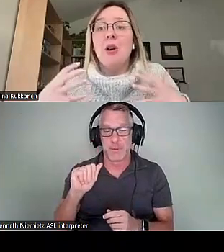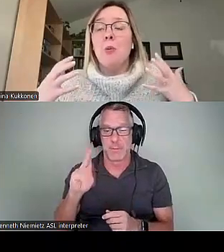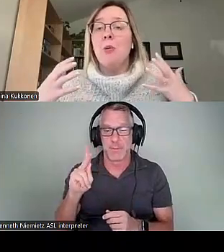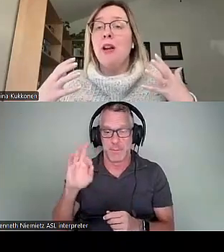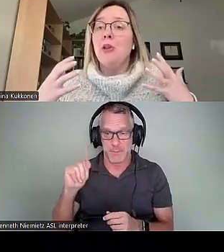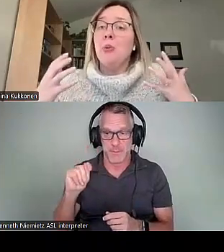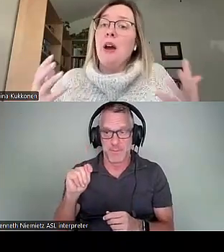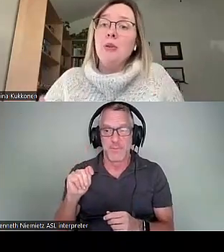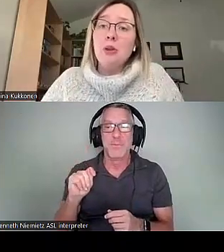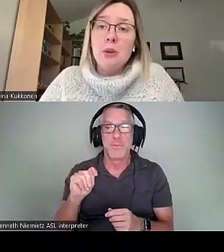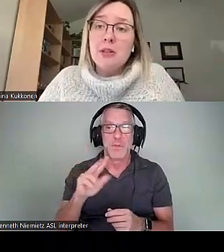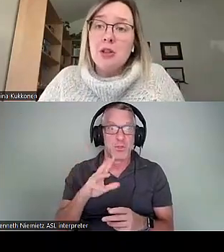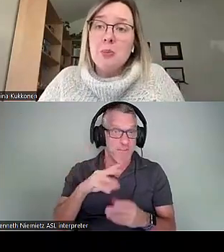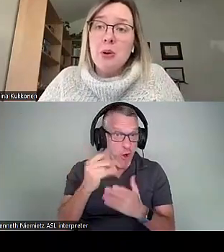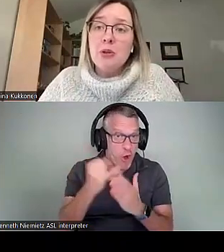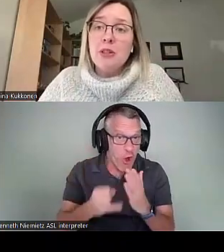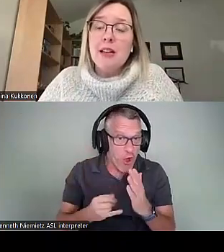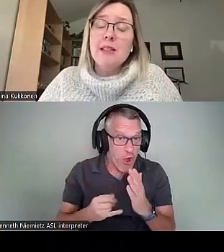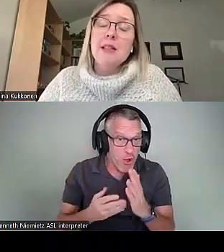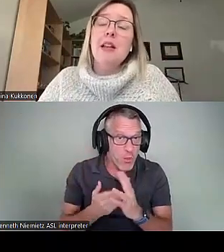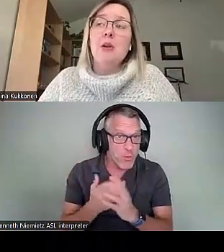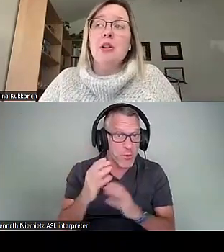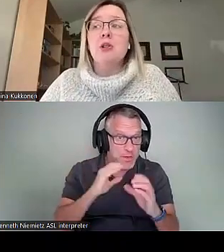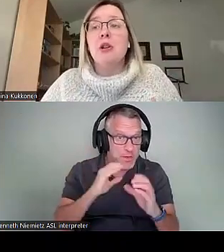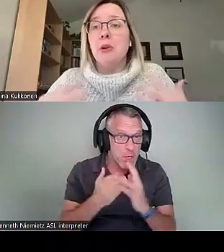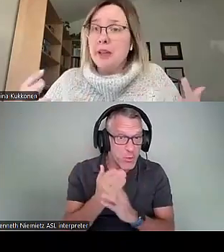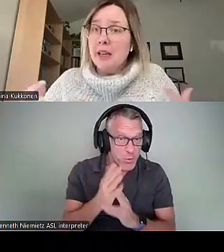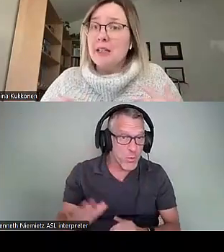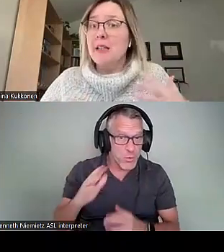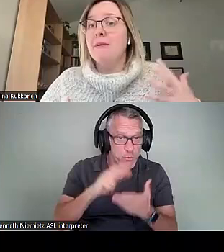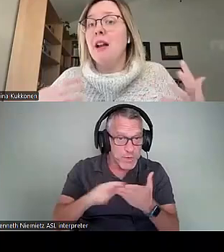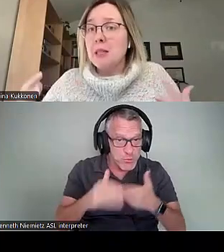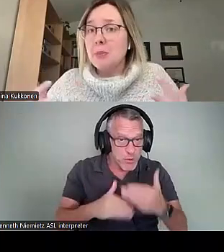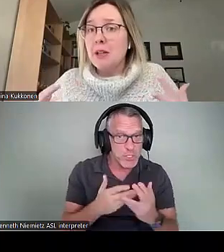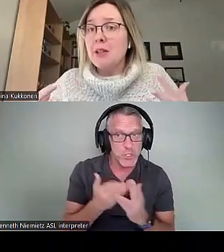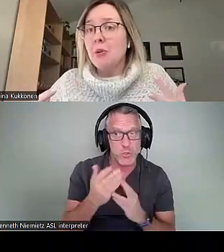incorporated throughout the research process in order to communicate different aspects of the